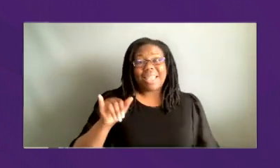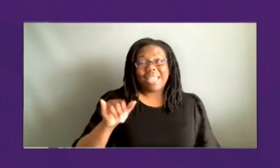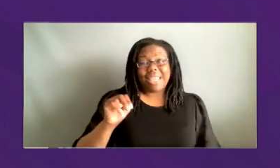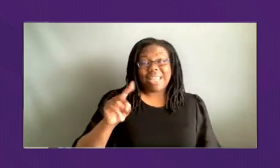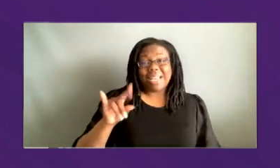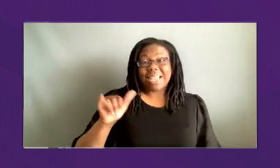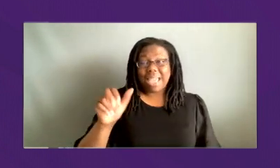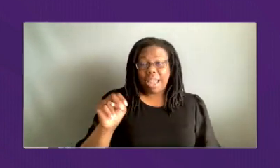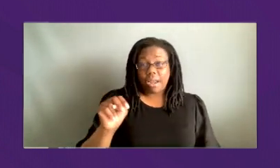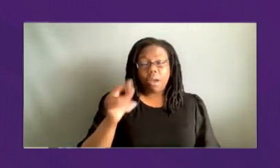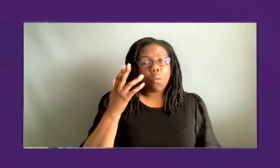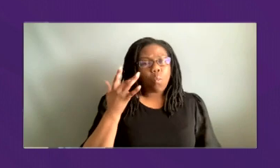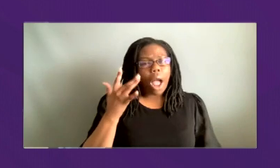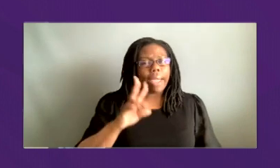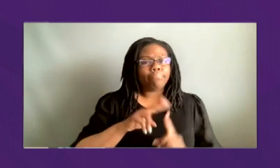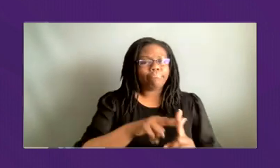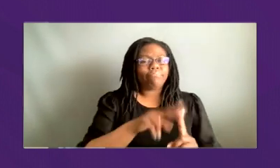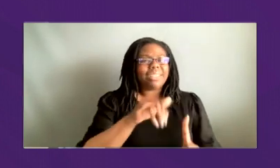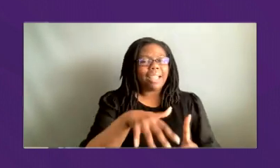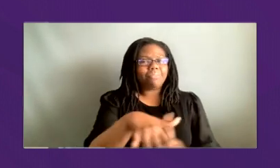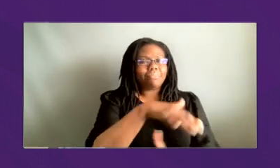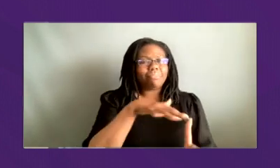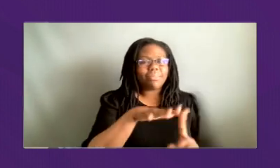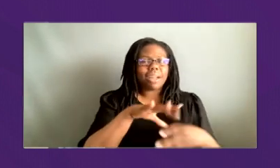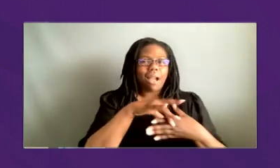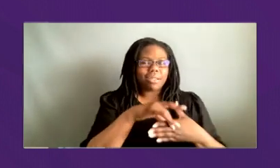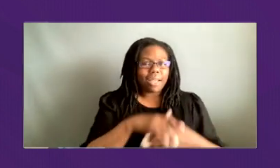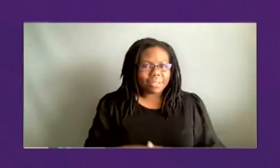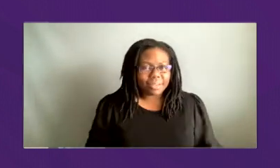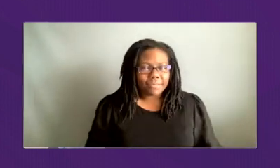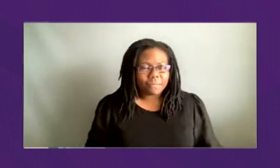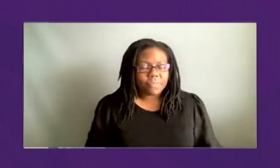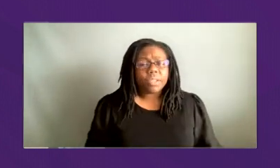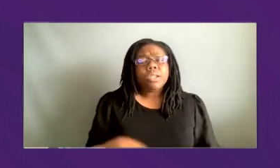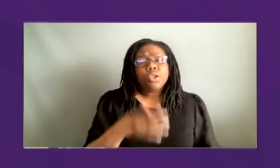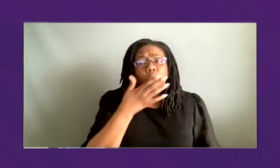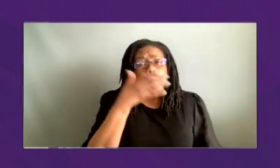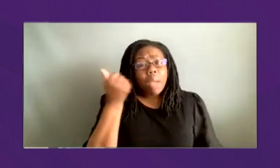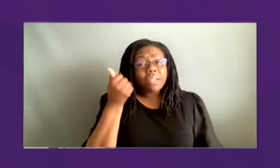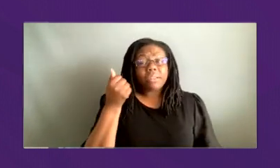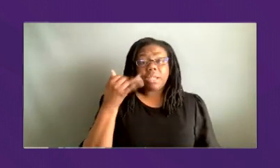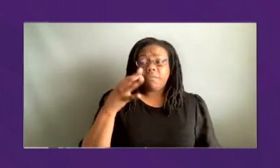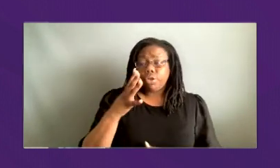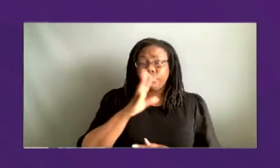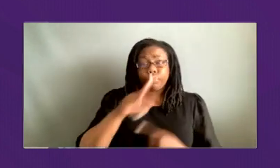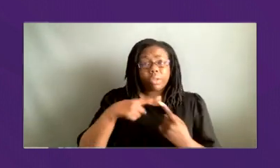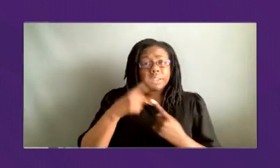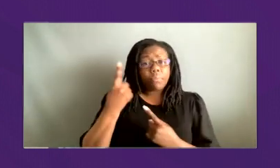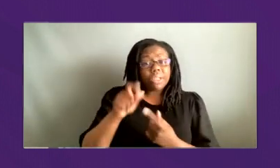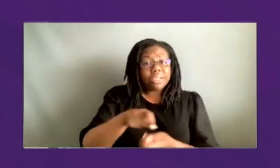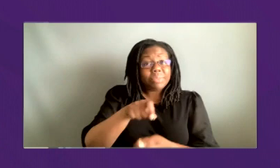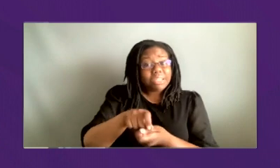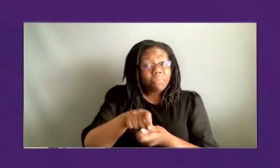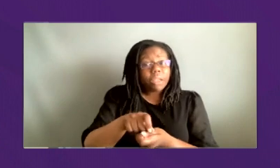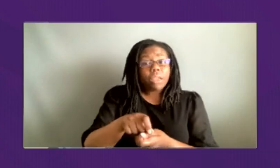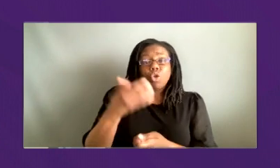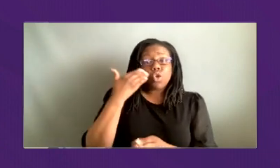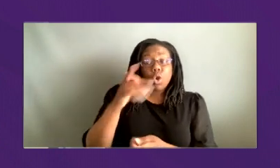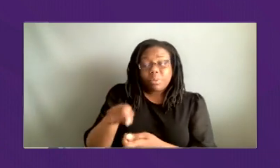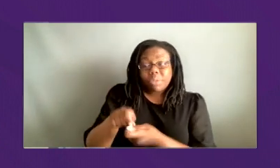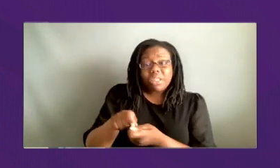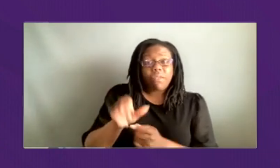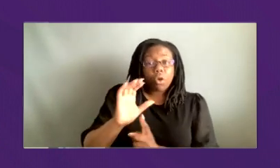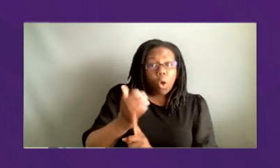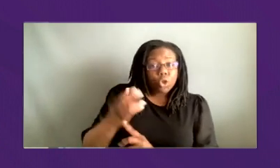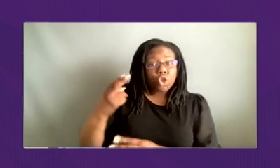best to be specific. If you know the specific name of a culture or nation to use, use that name. For